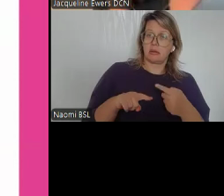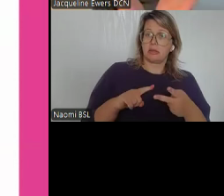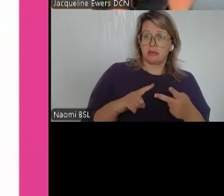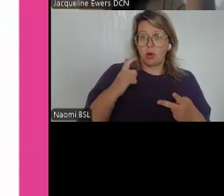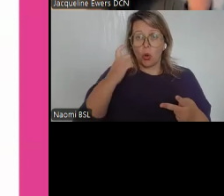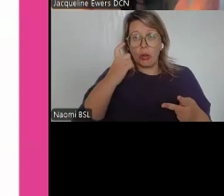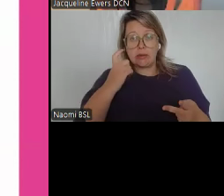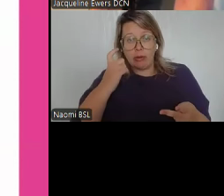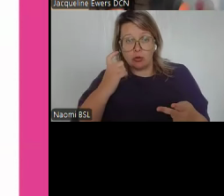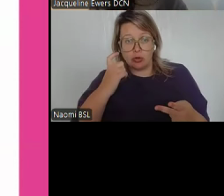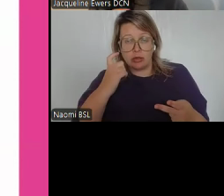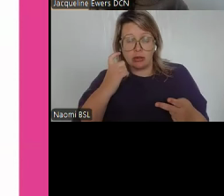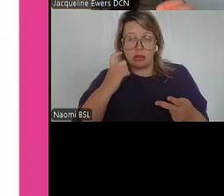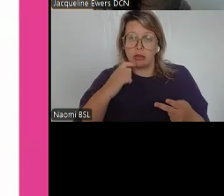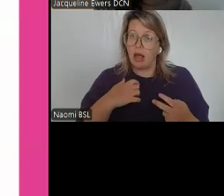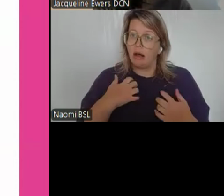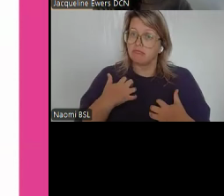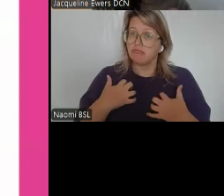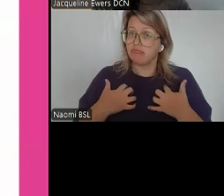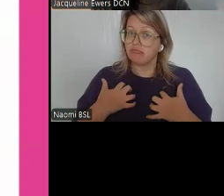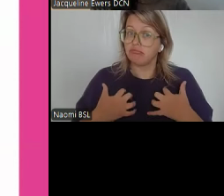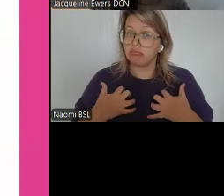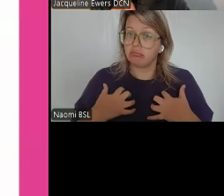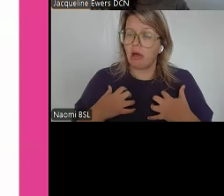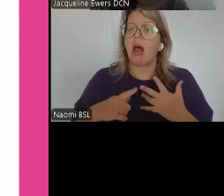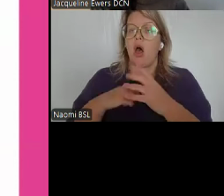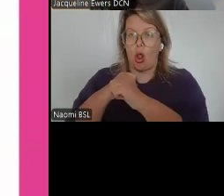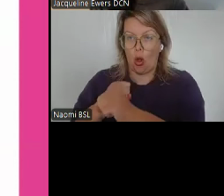The reason it's shaped as a funnel is because those people ending up at loyalty